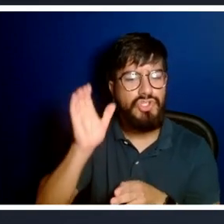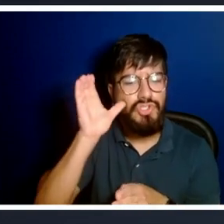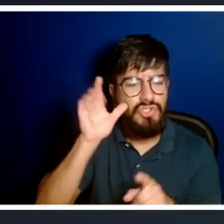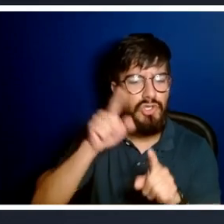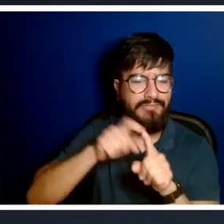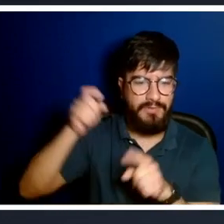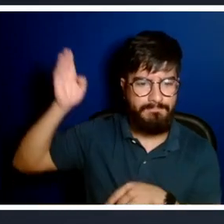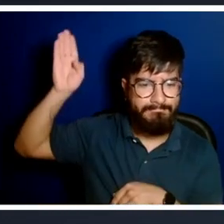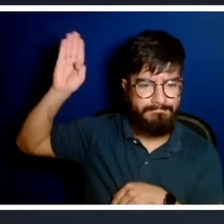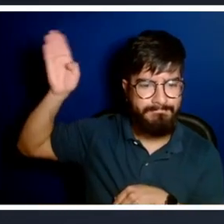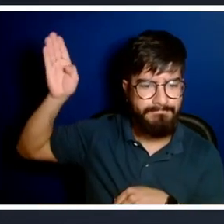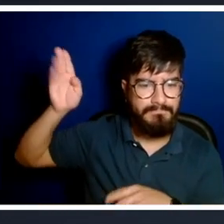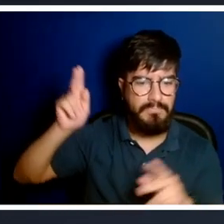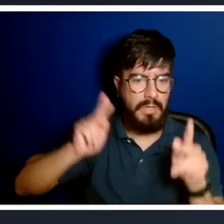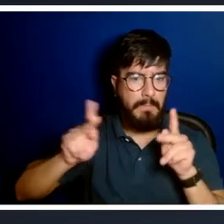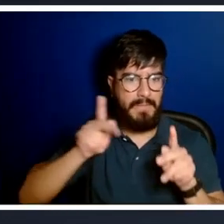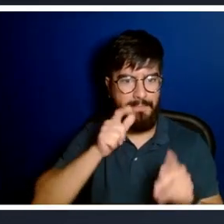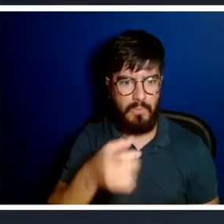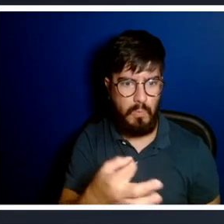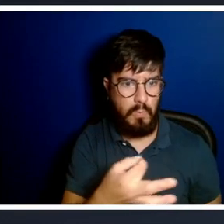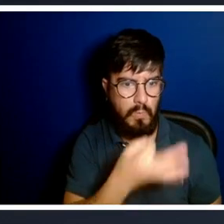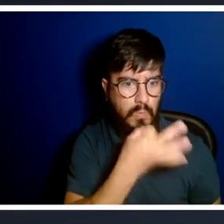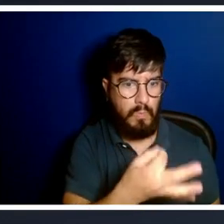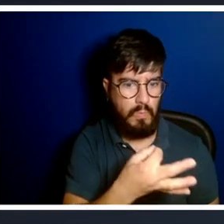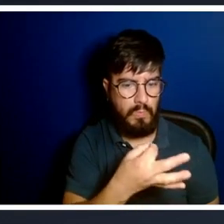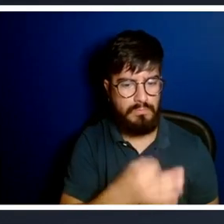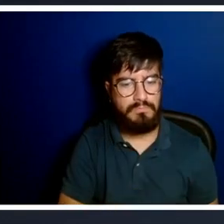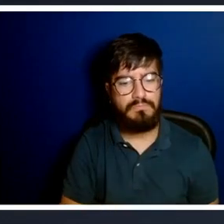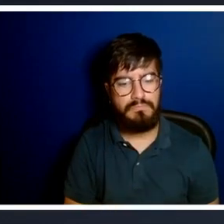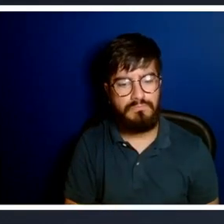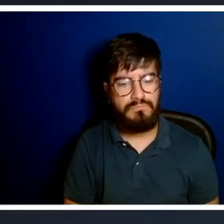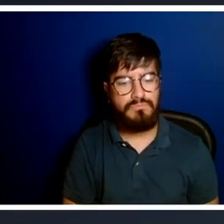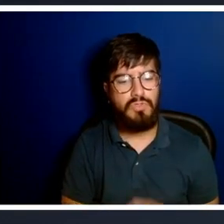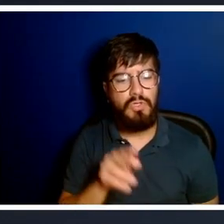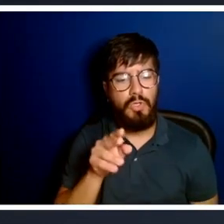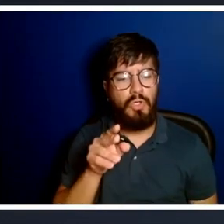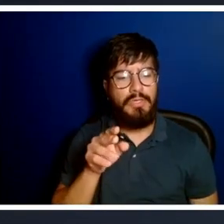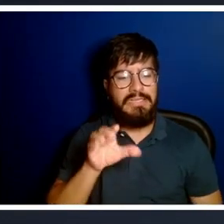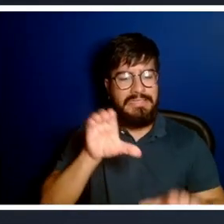backgrounds. So, we did career panels where we had people come from the Department of Public